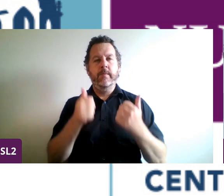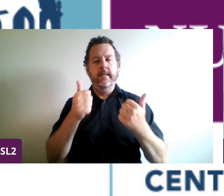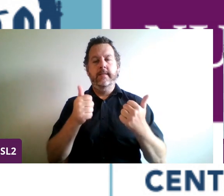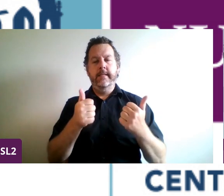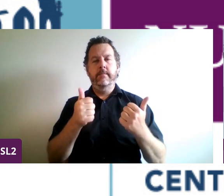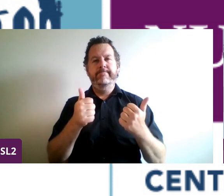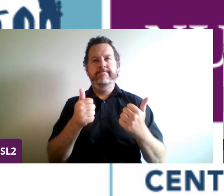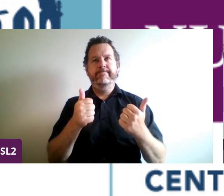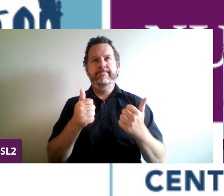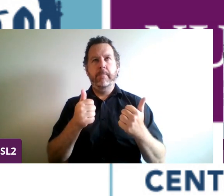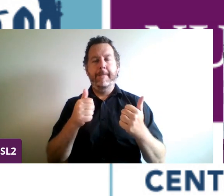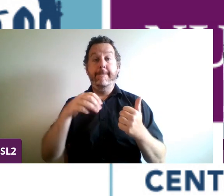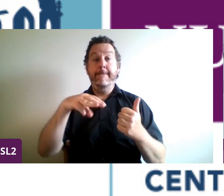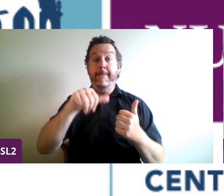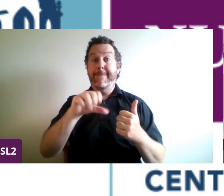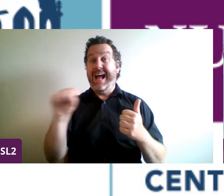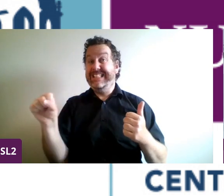its portrayal of neuro characters.